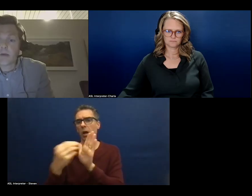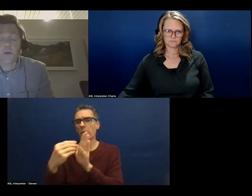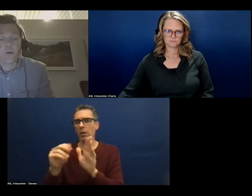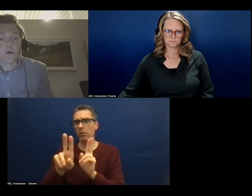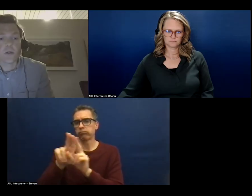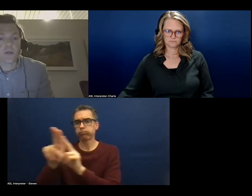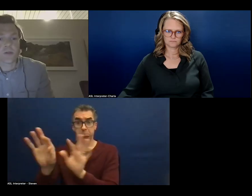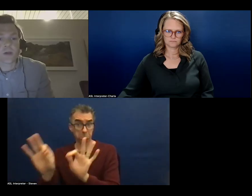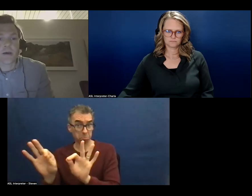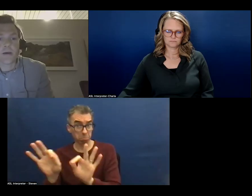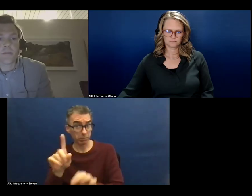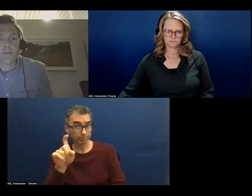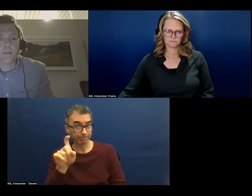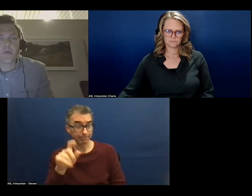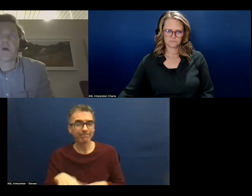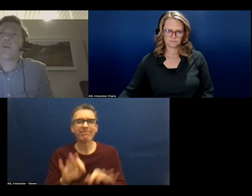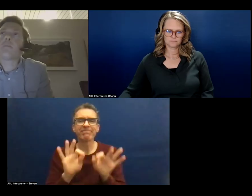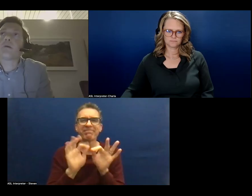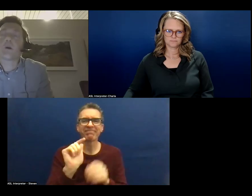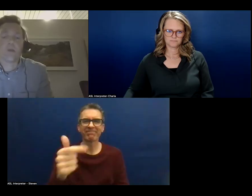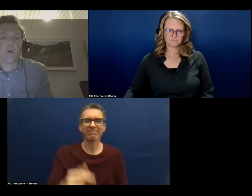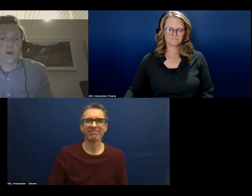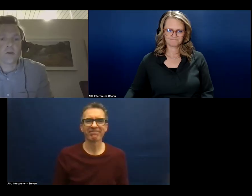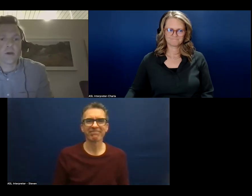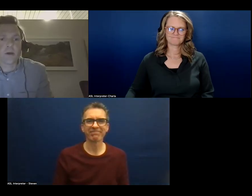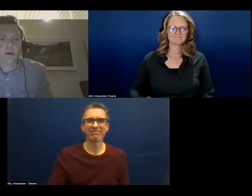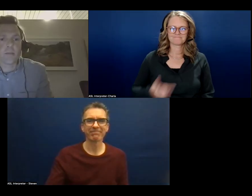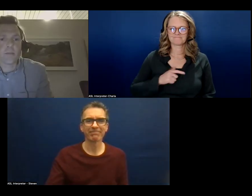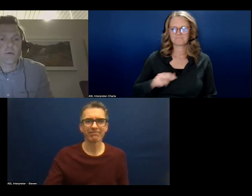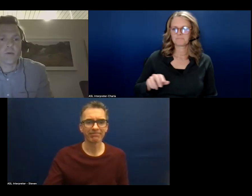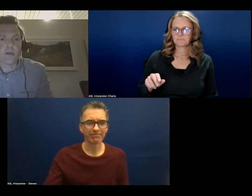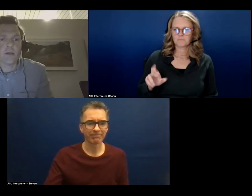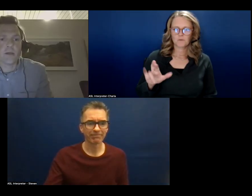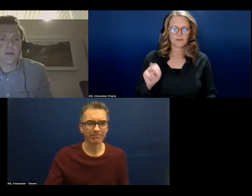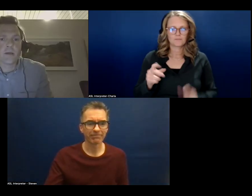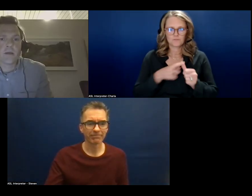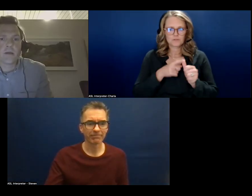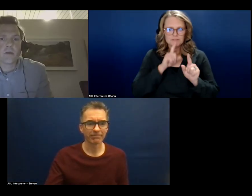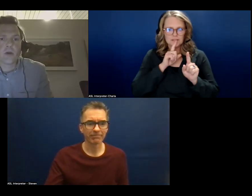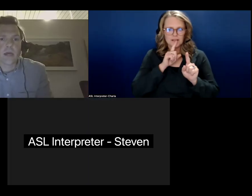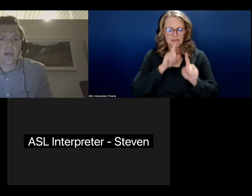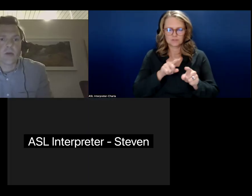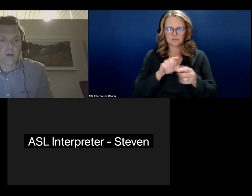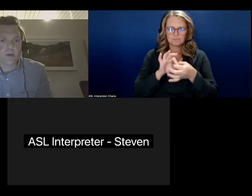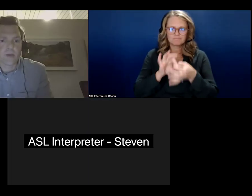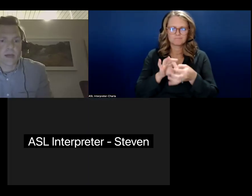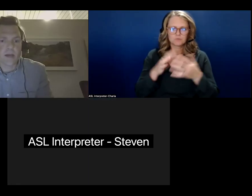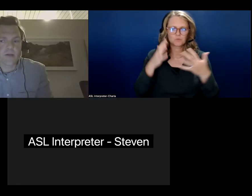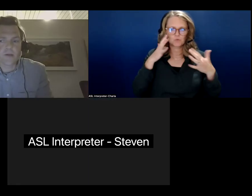Yeah, those are good questions. So I'll start with the noise. So we did look at noise impacts